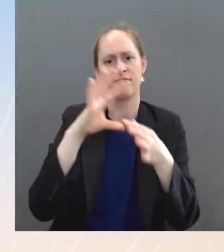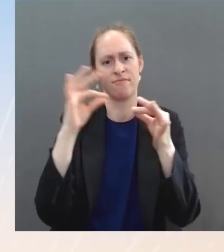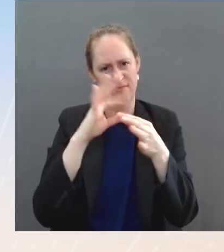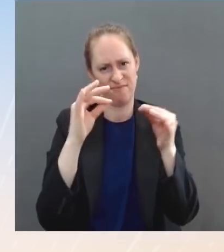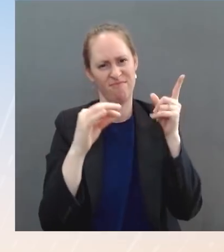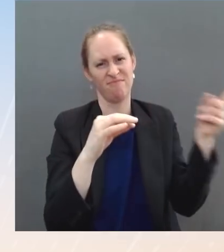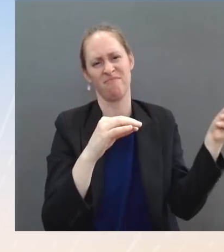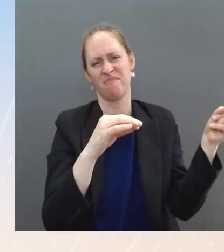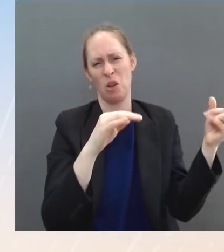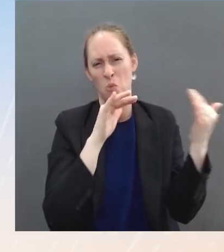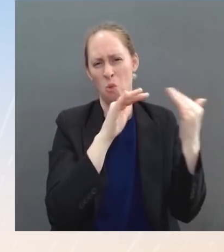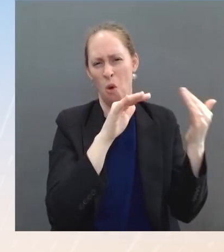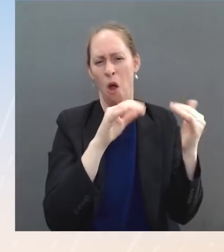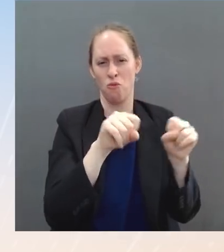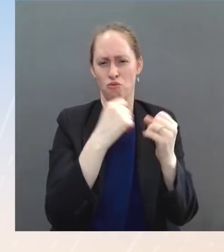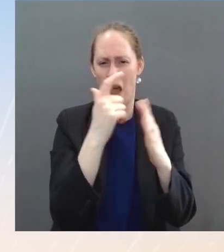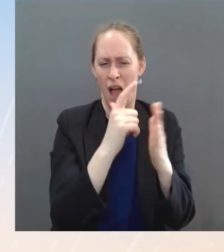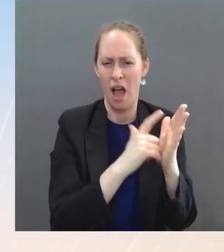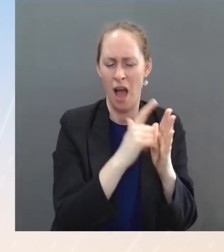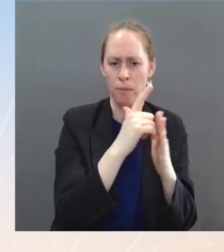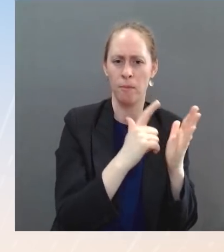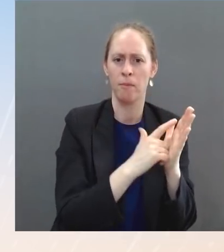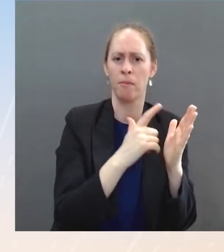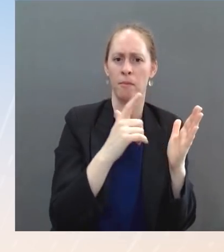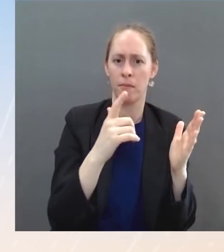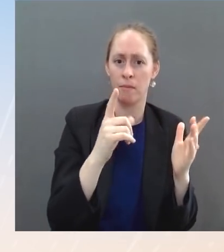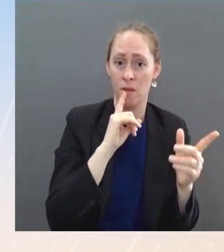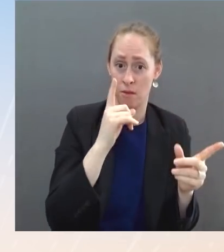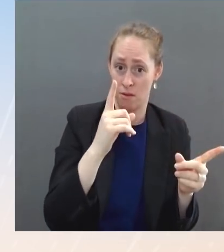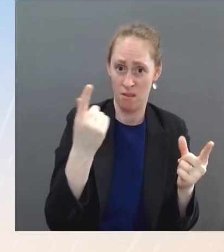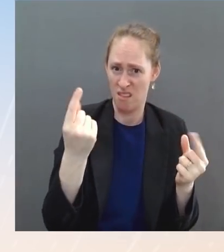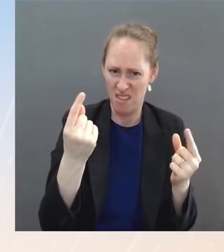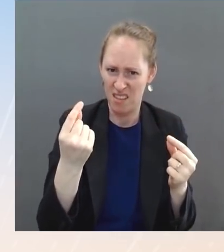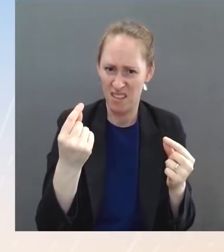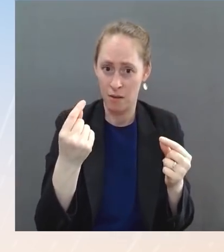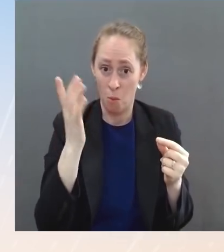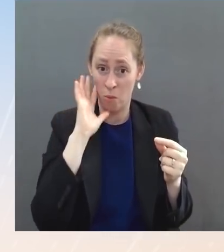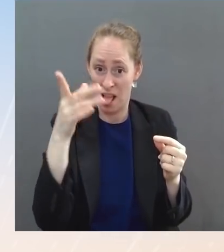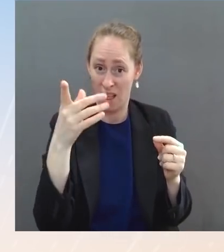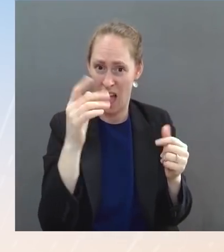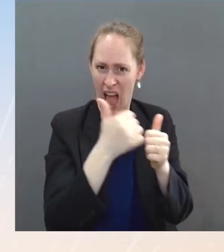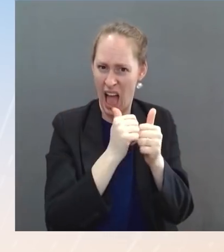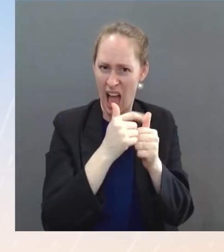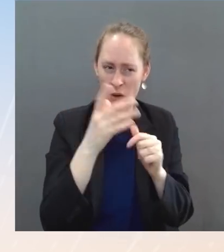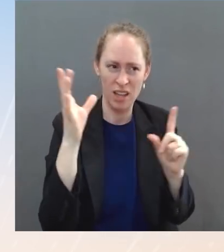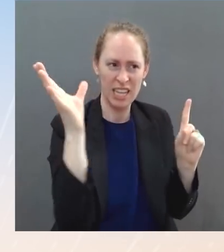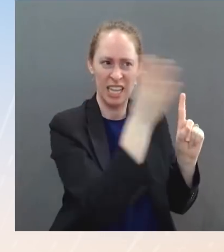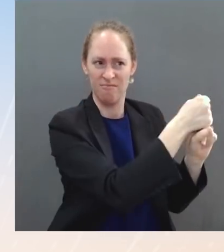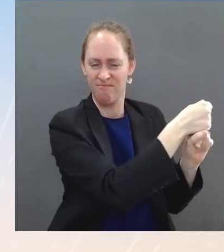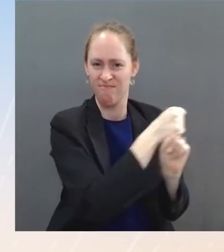Ms. Psaki: Well, without getting into the mechanisms -- which, I know, were the good questions everybody was asking our National Security Advisor --